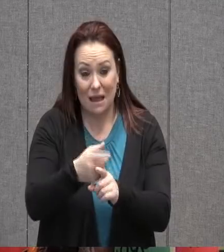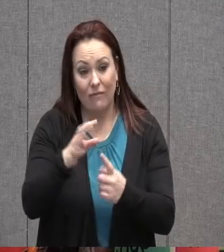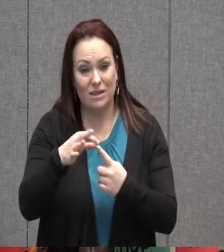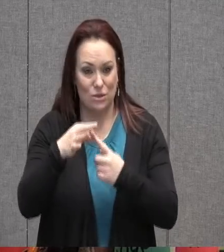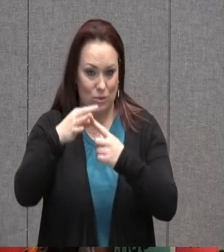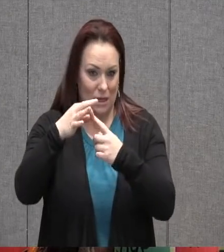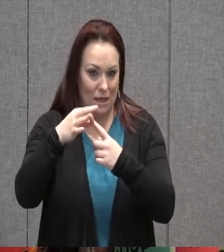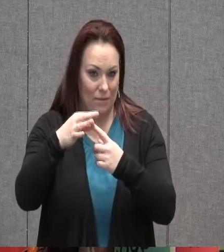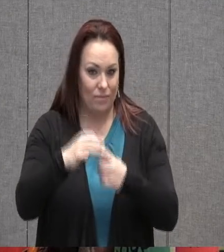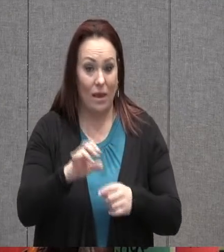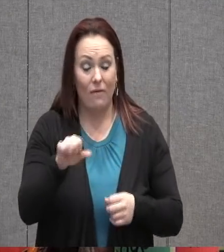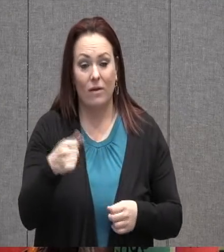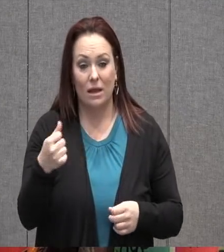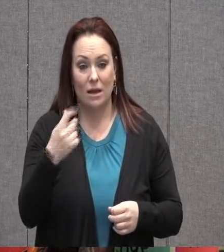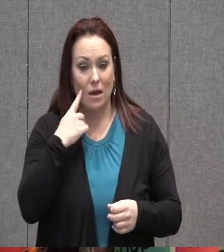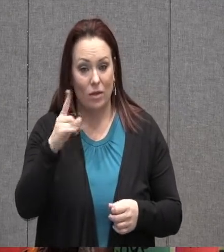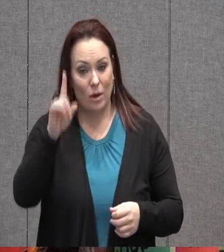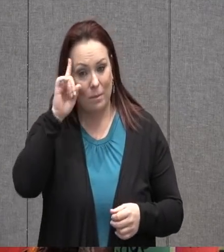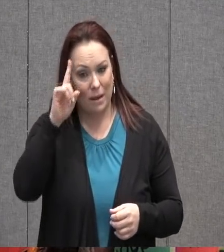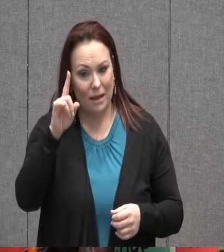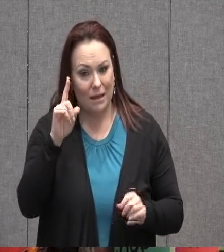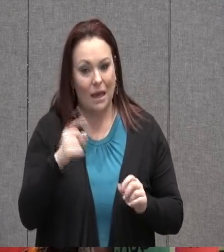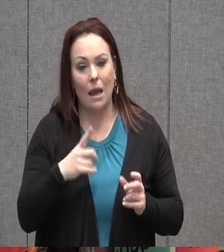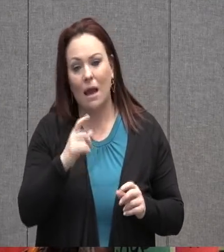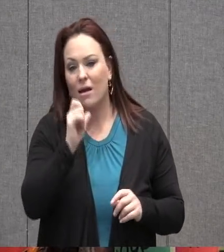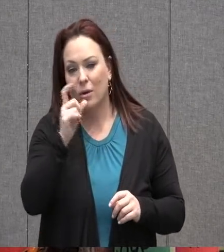I also have another penny here. I don't think you'll be able to see it.